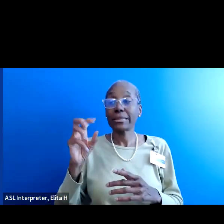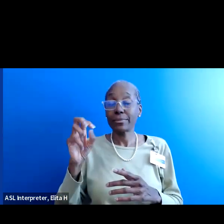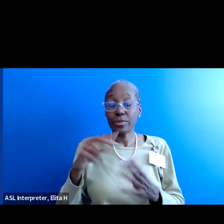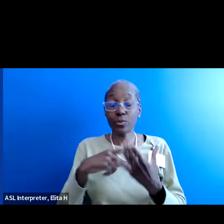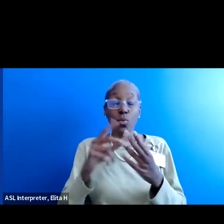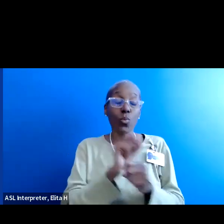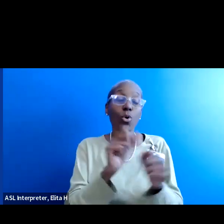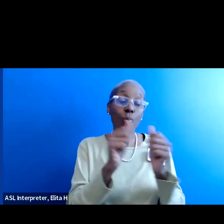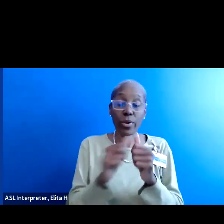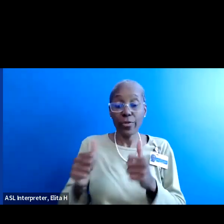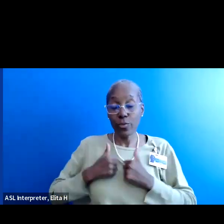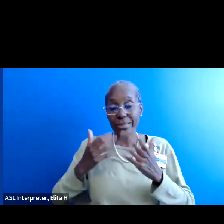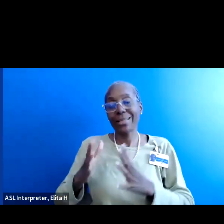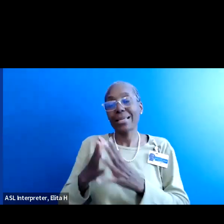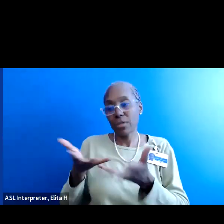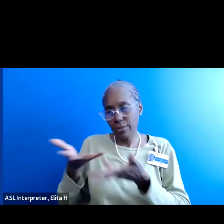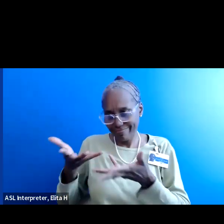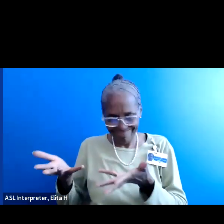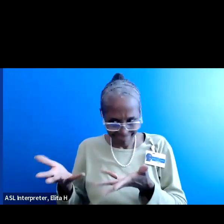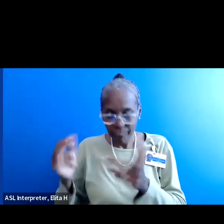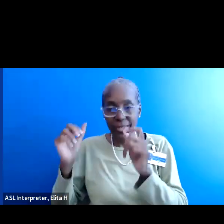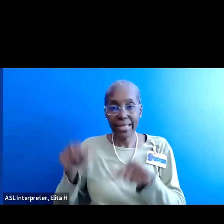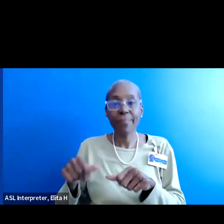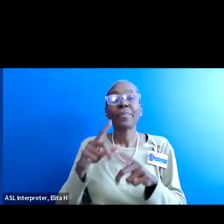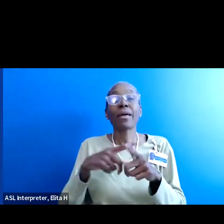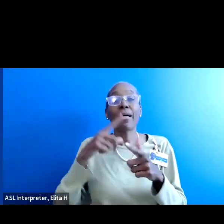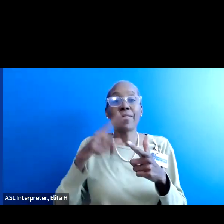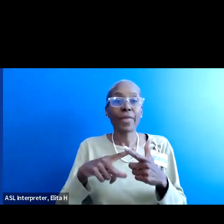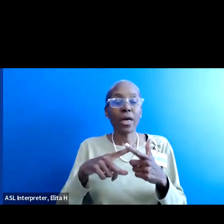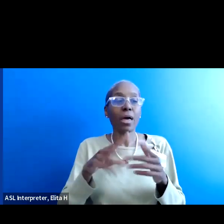the resident as much as they're able to, and then defer to their legal